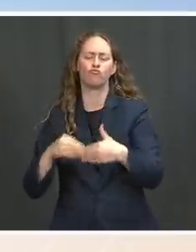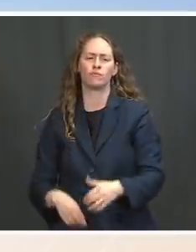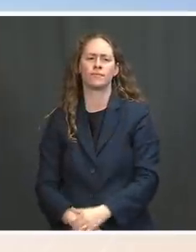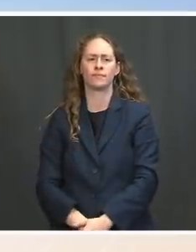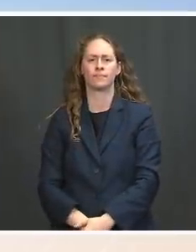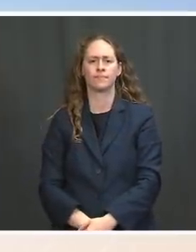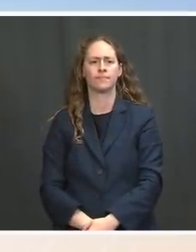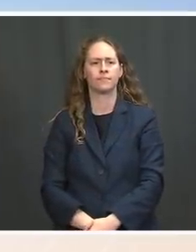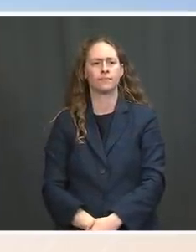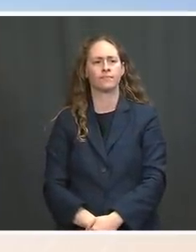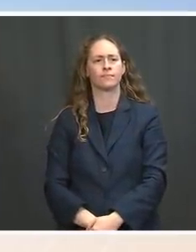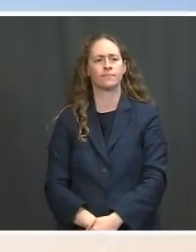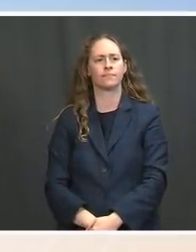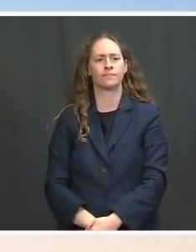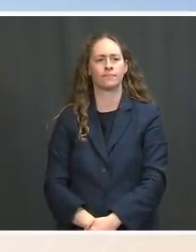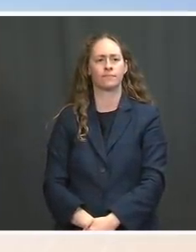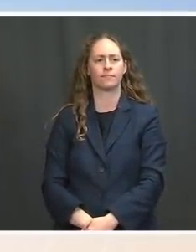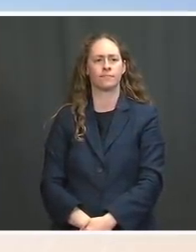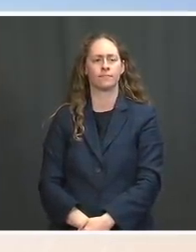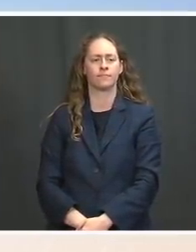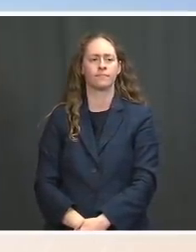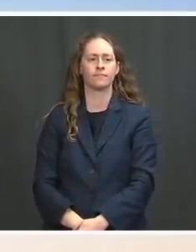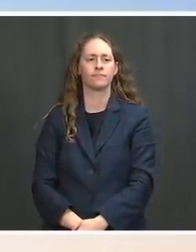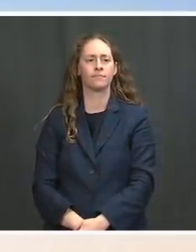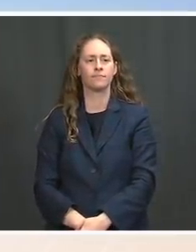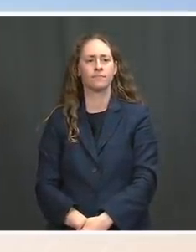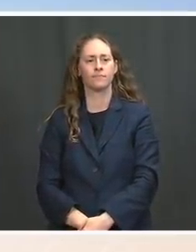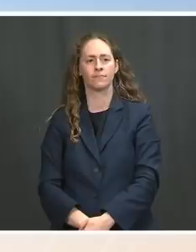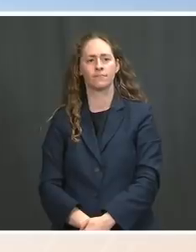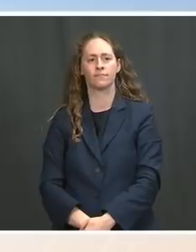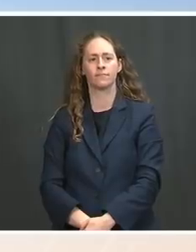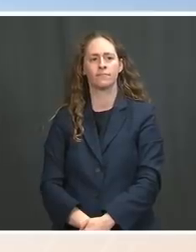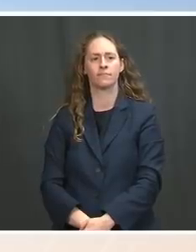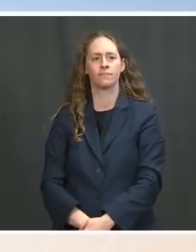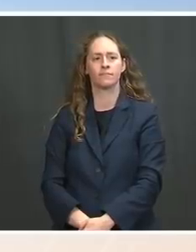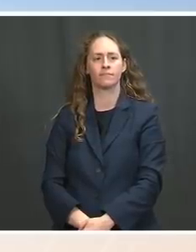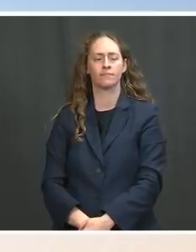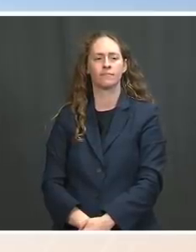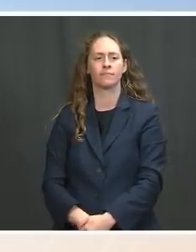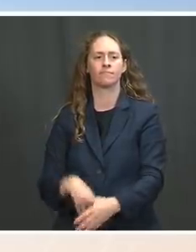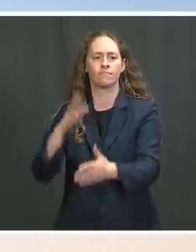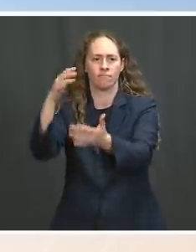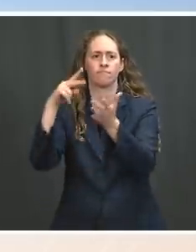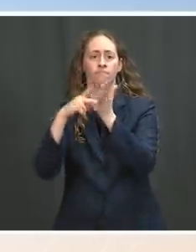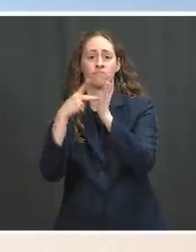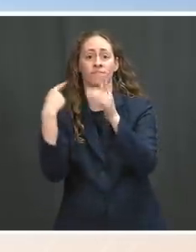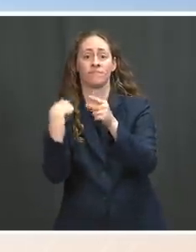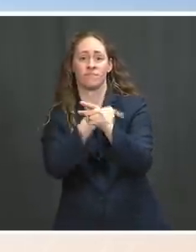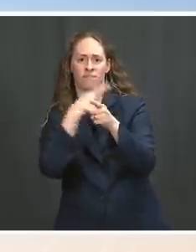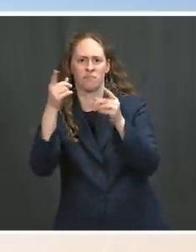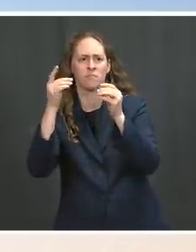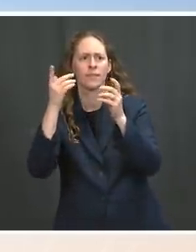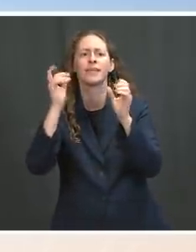Now, the White House and DOT have determined that 10 states can use existing federal major disaster